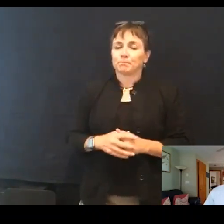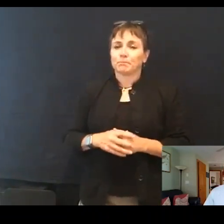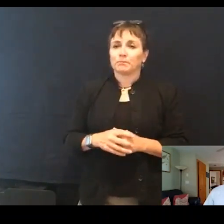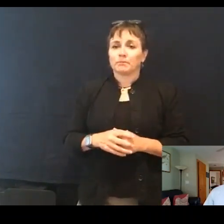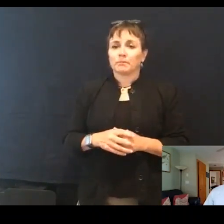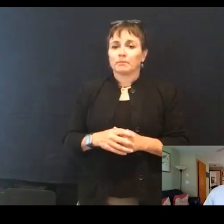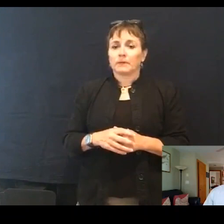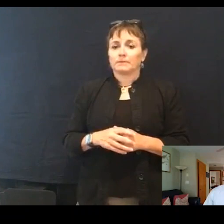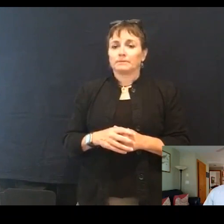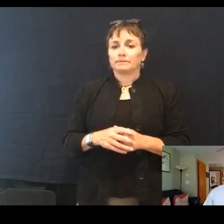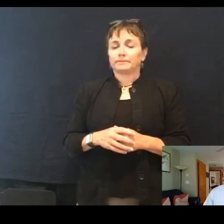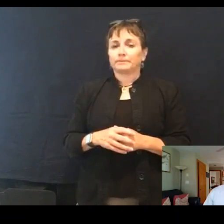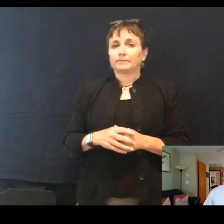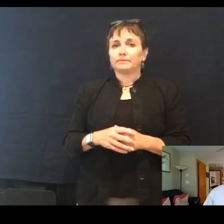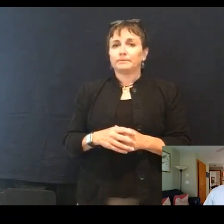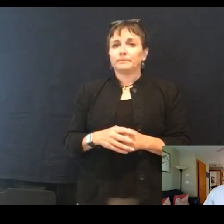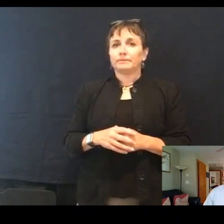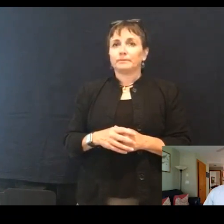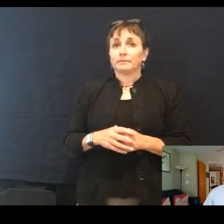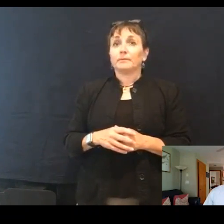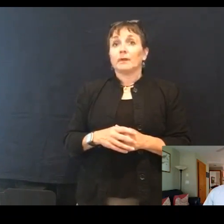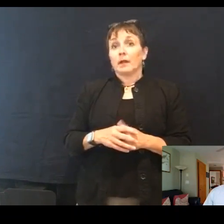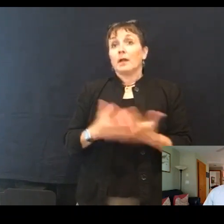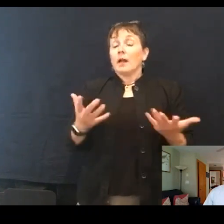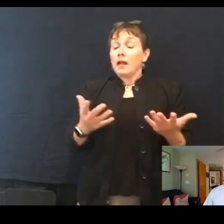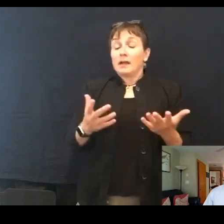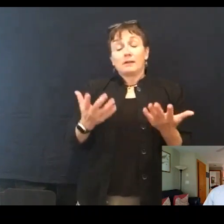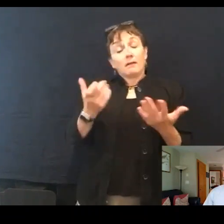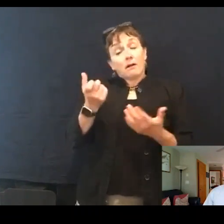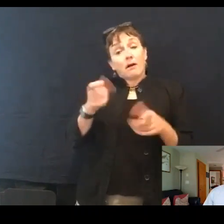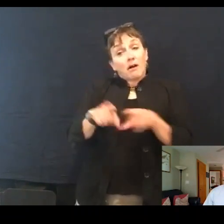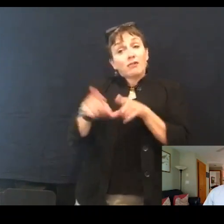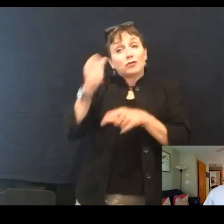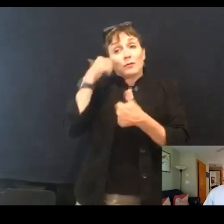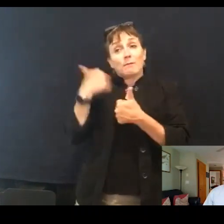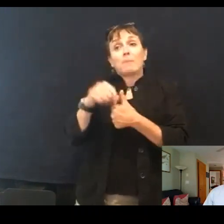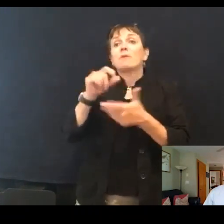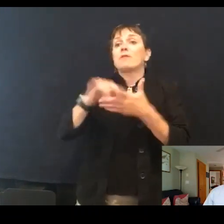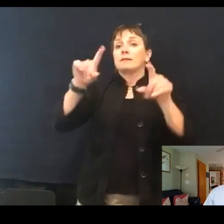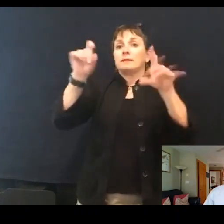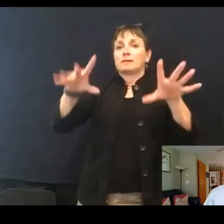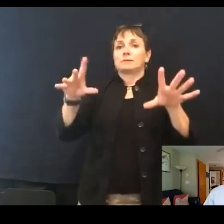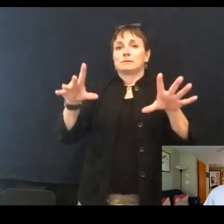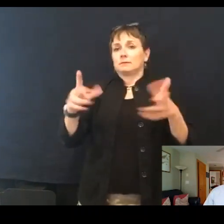Registry to have this test. And it will still be free.